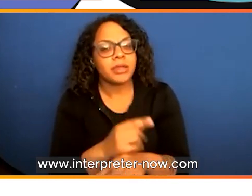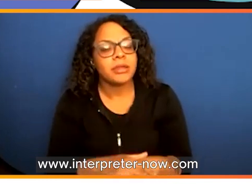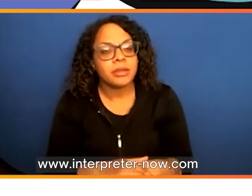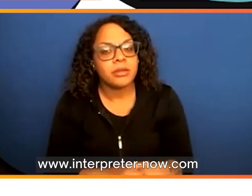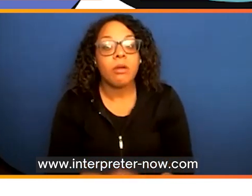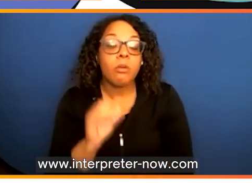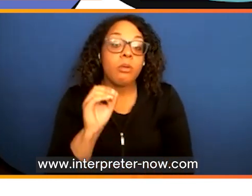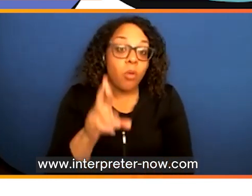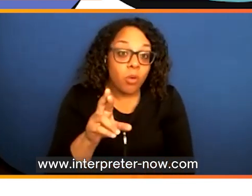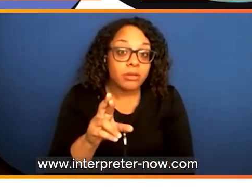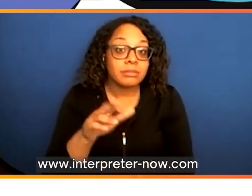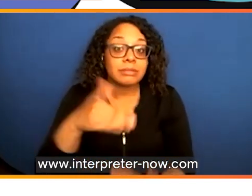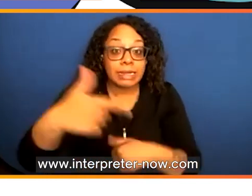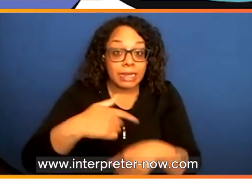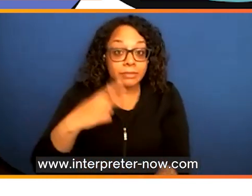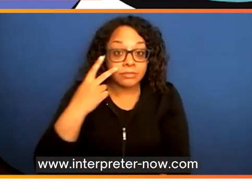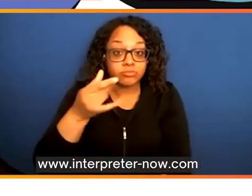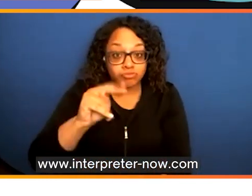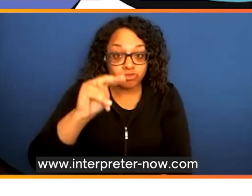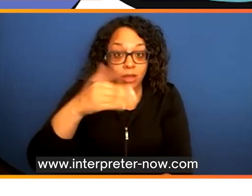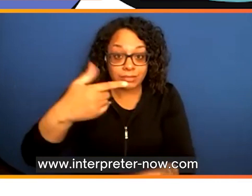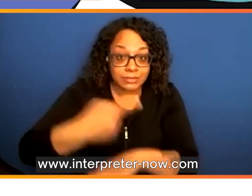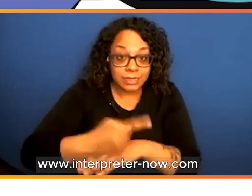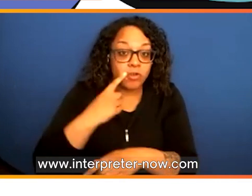next time I see John for coffee next day, you're like, "Hey, just so you know, when